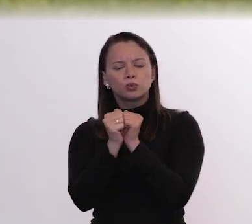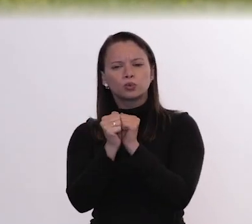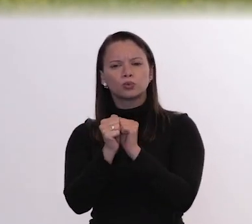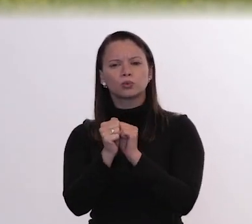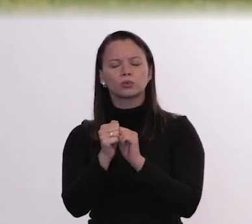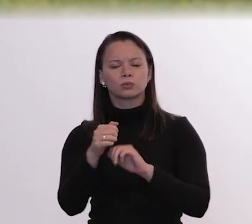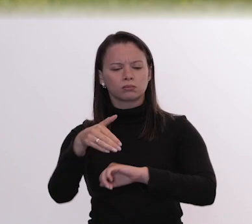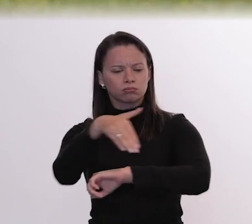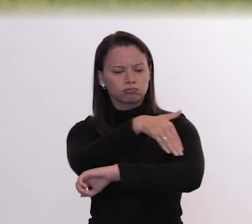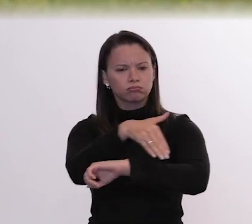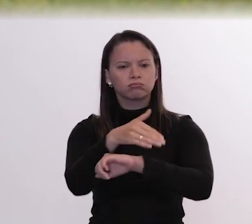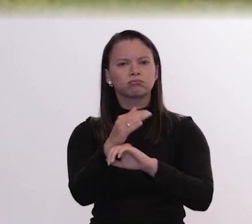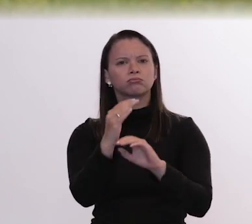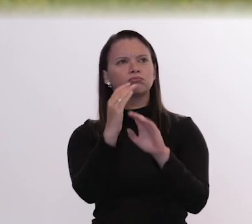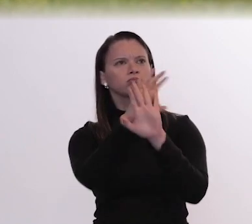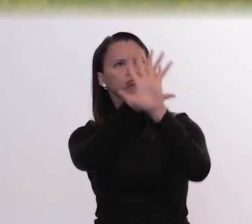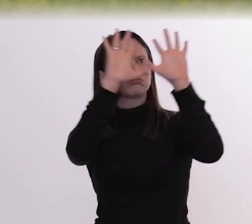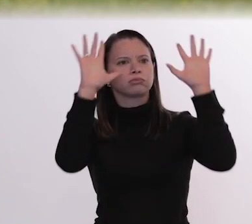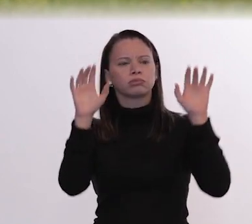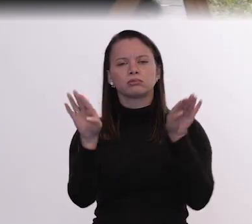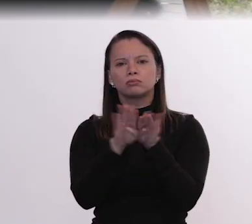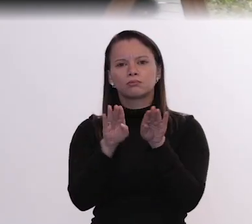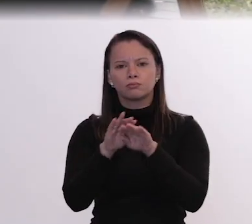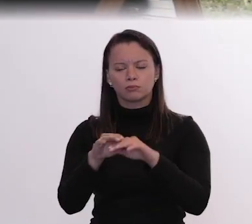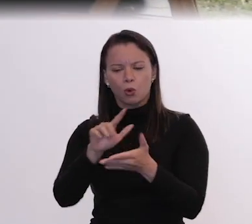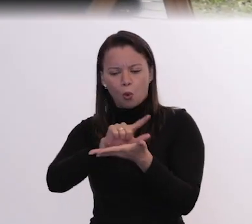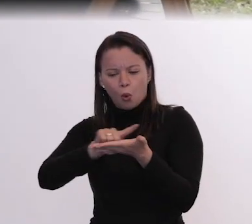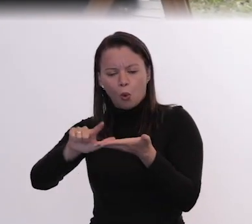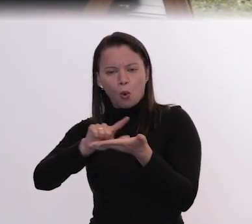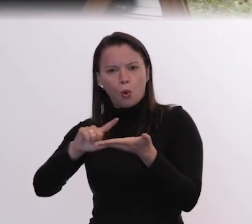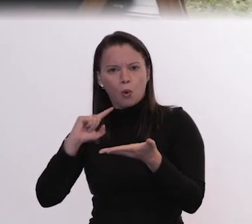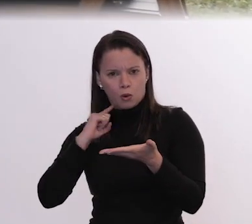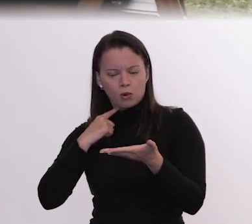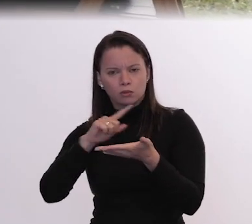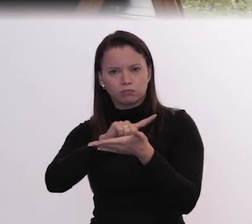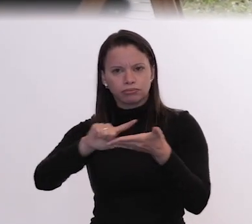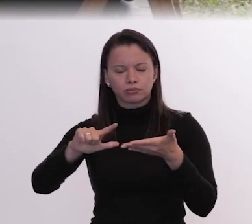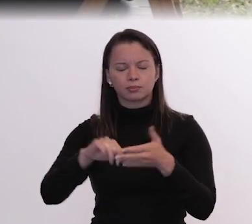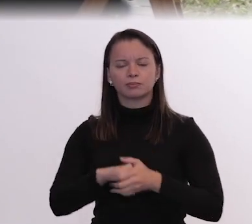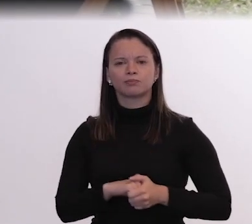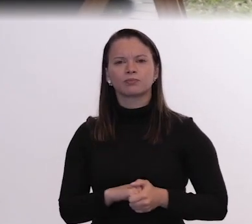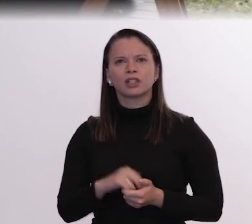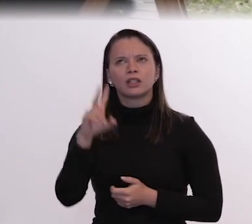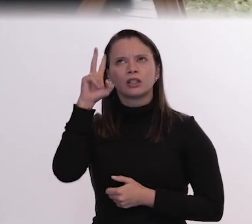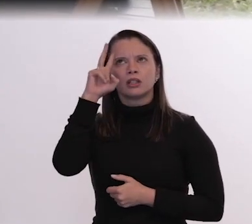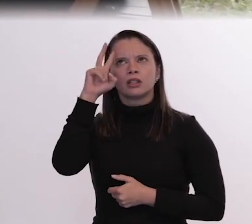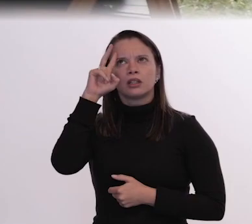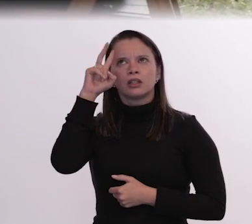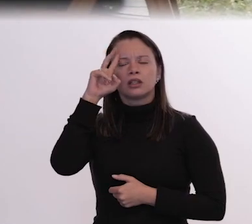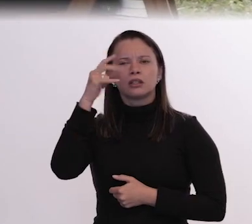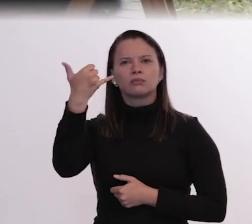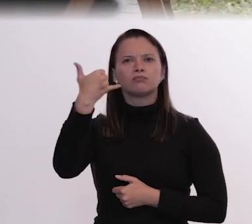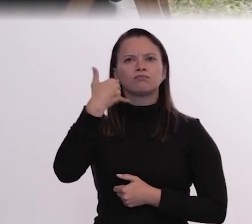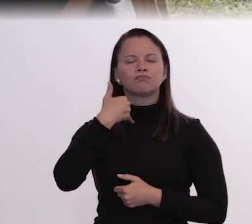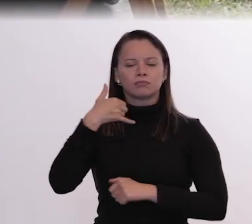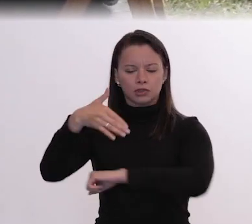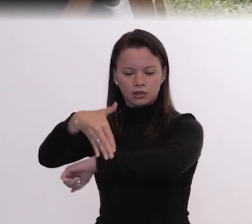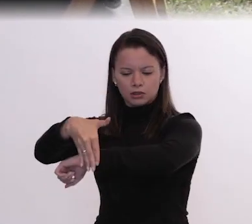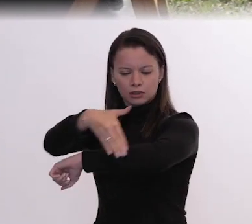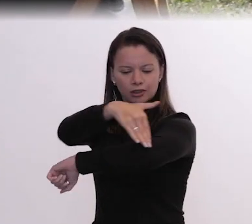and deeply connected with sanitation. And I remember having heard that this corner has another interesting aspect,